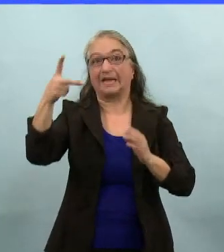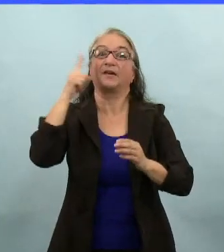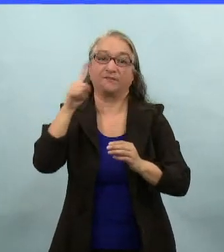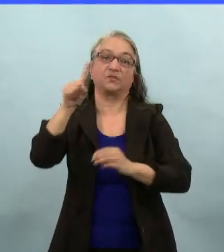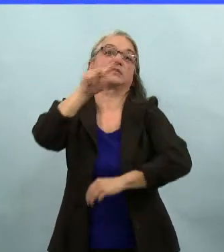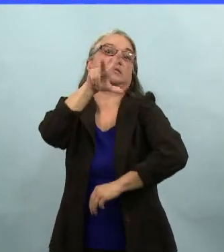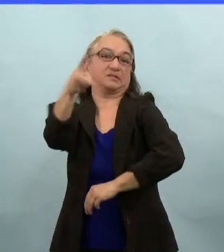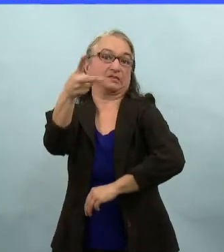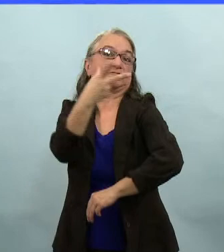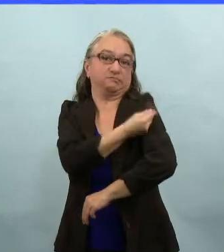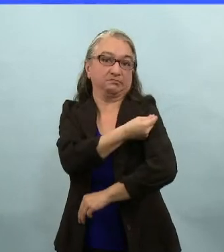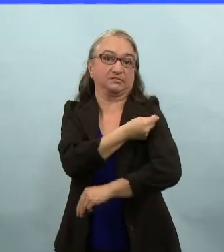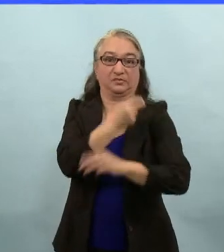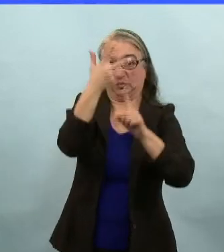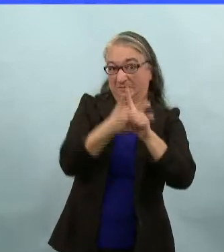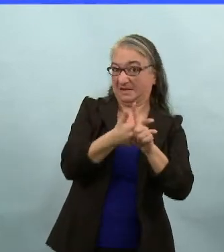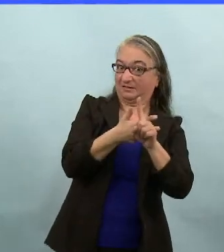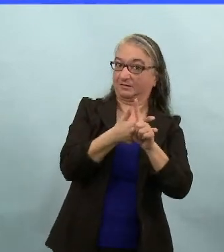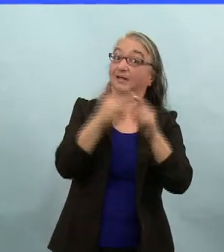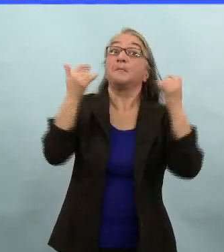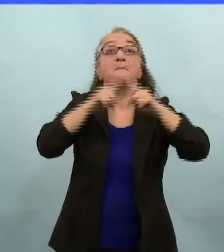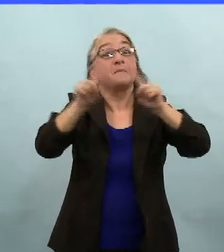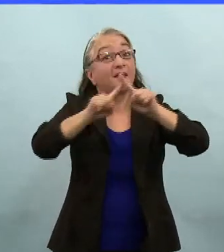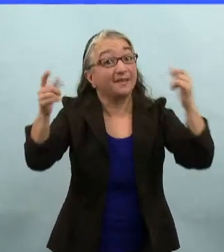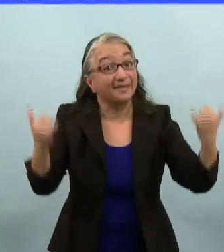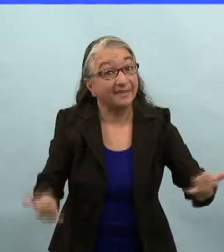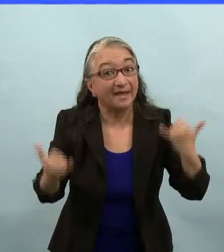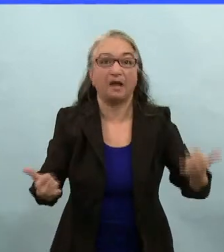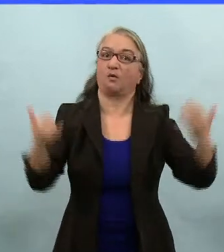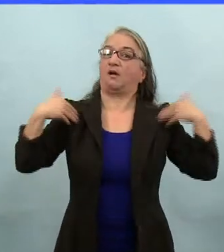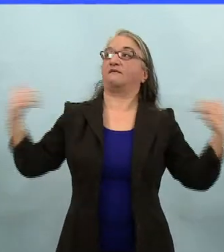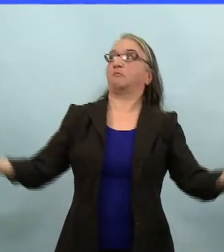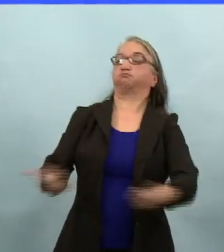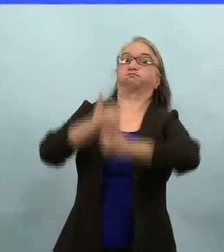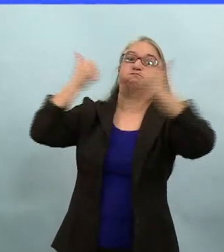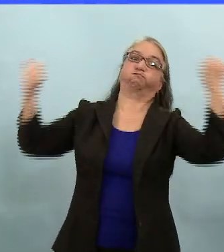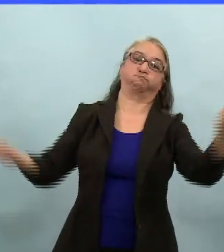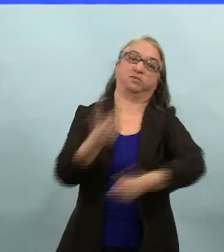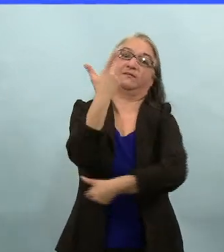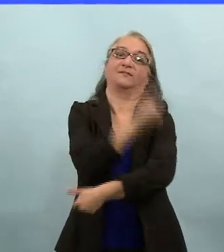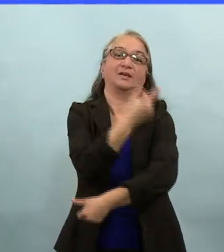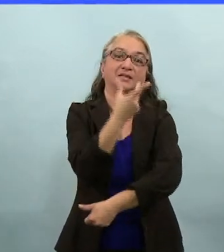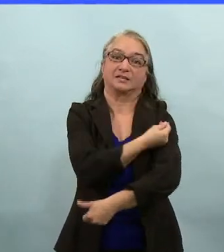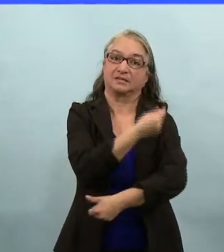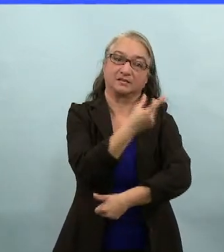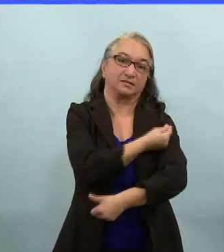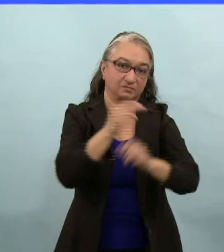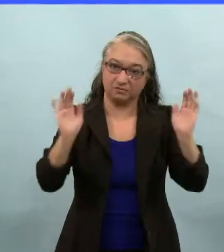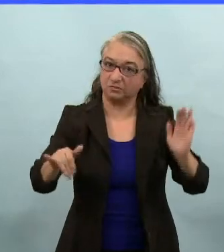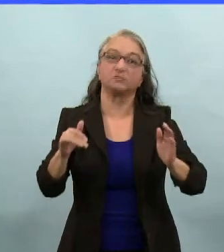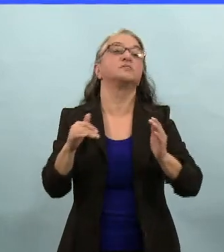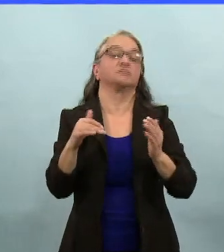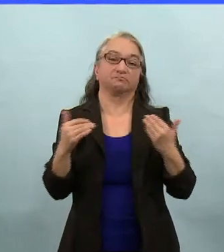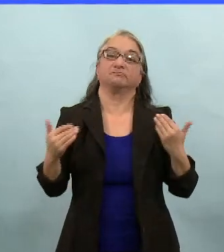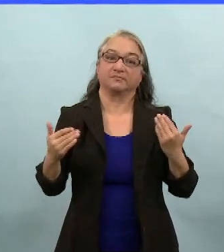from their infection this is no longer the case today we've seen that infections with delta or